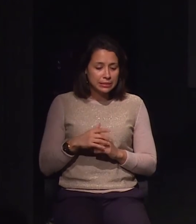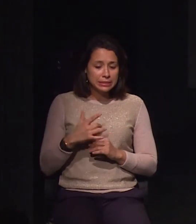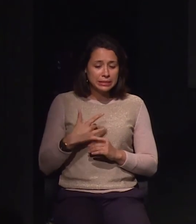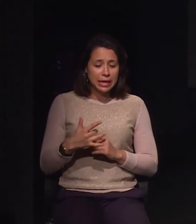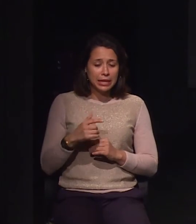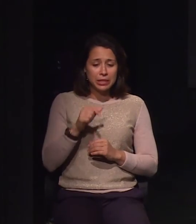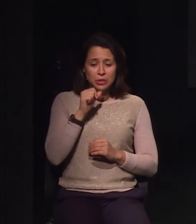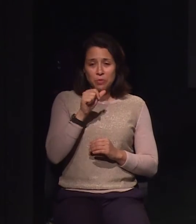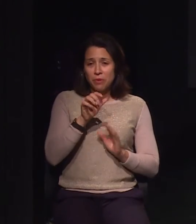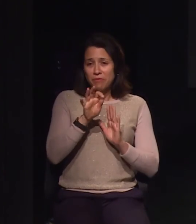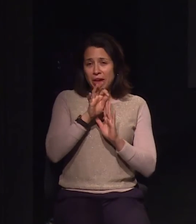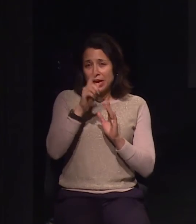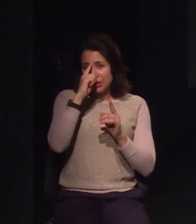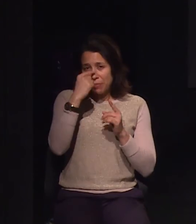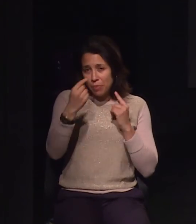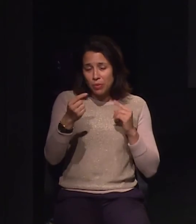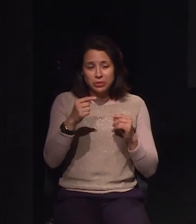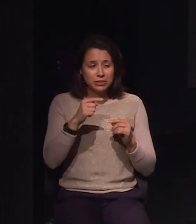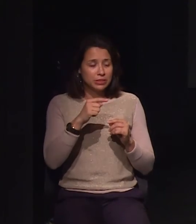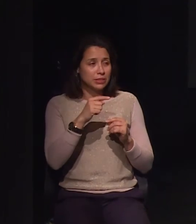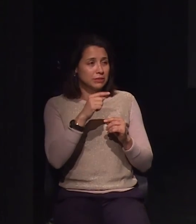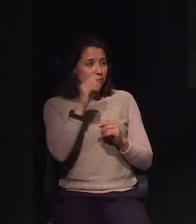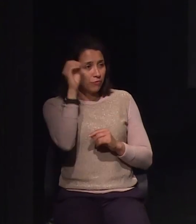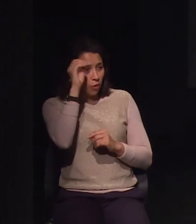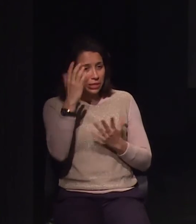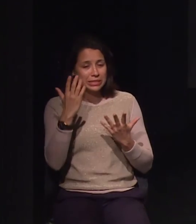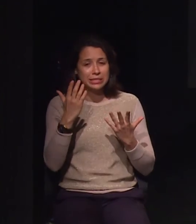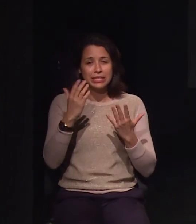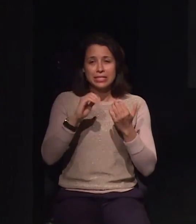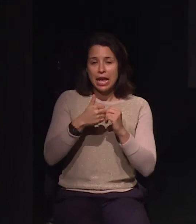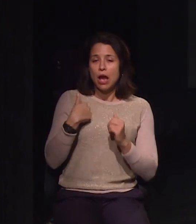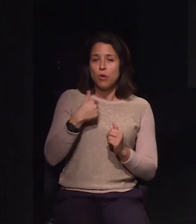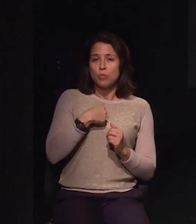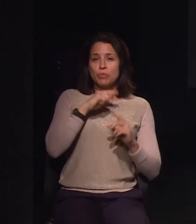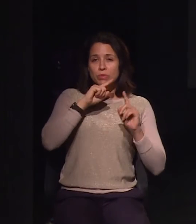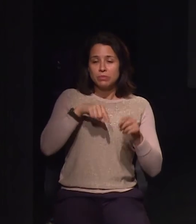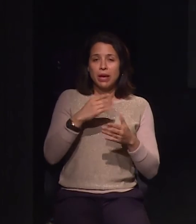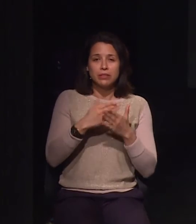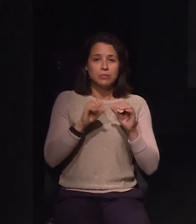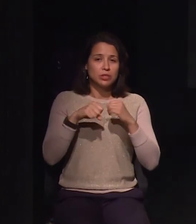particularly as we respond to some of the societal voices we’re experiencing.